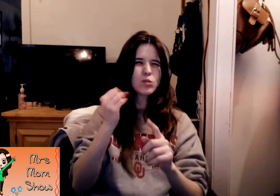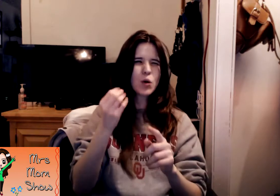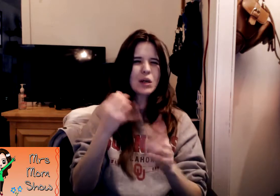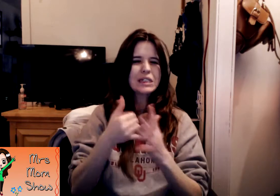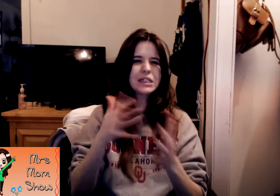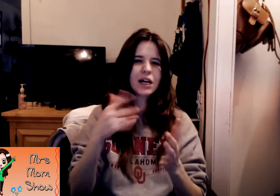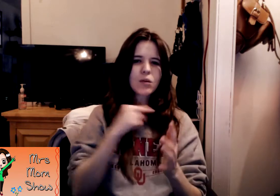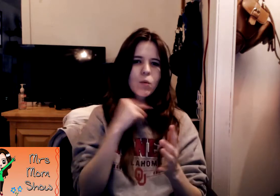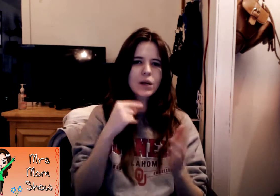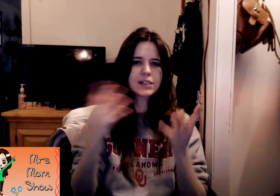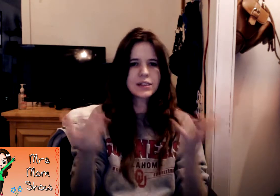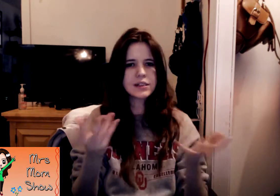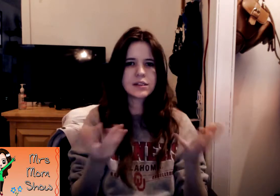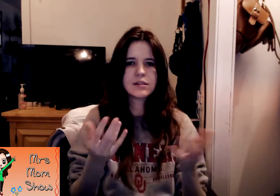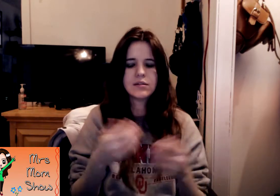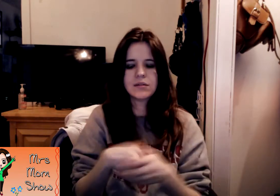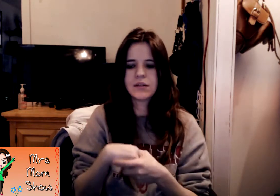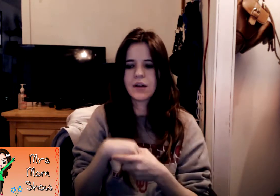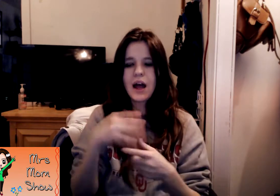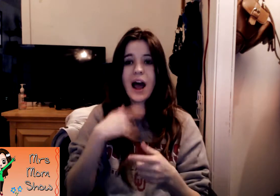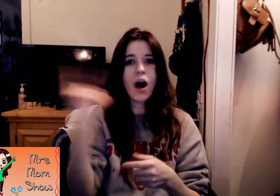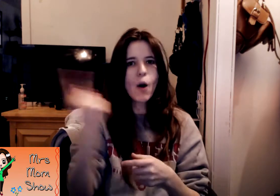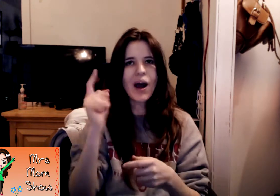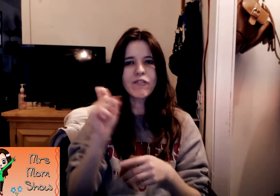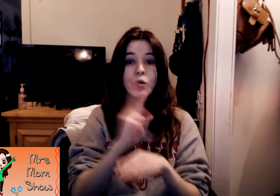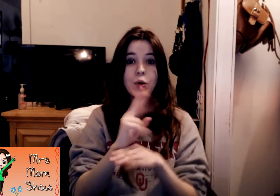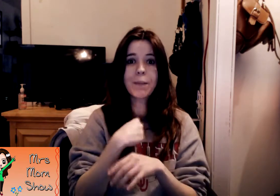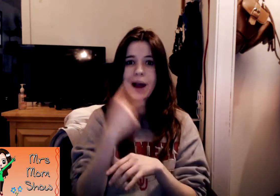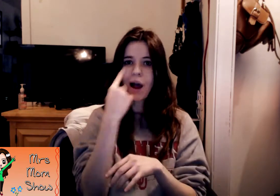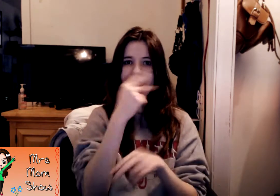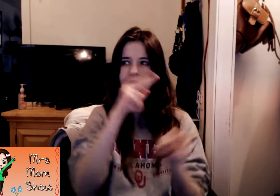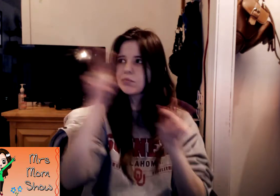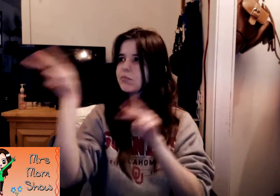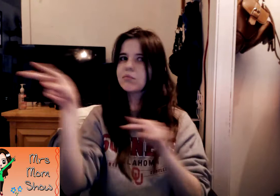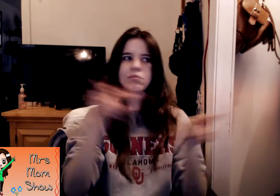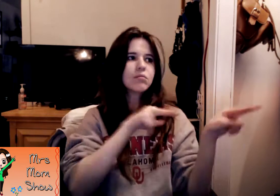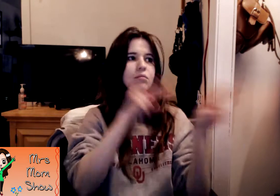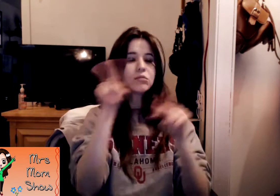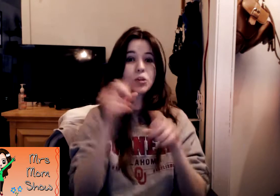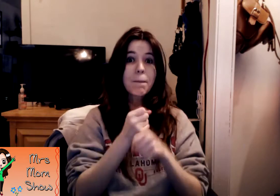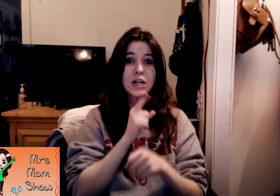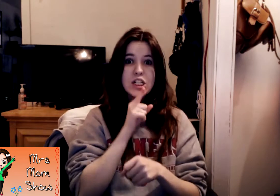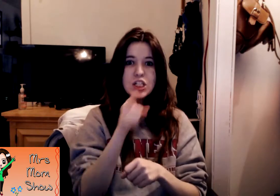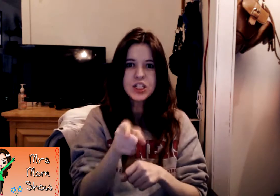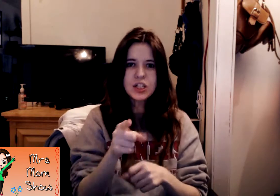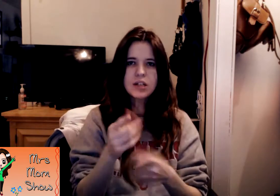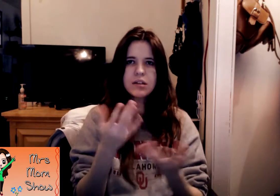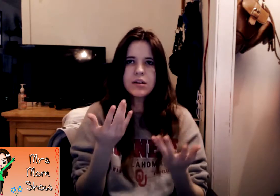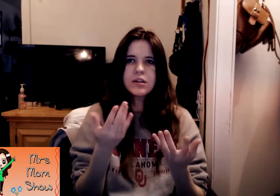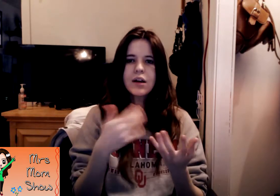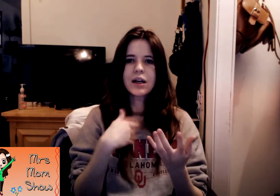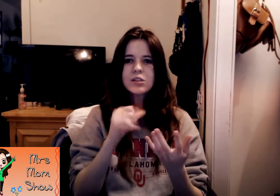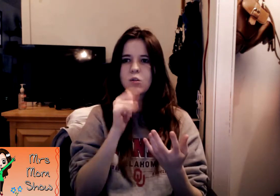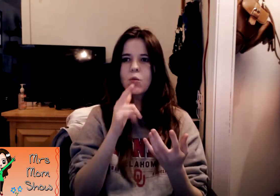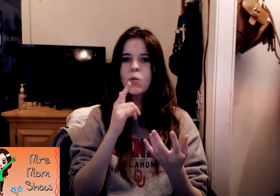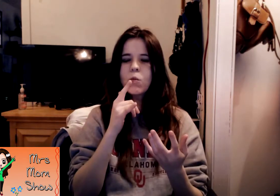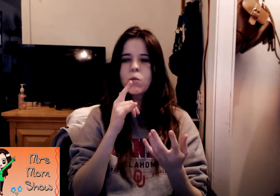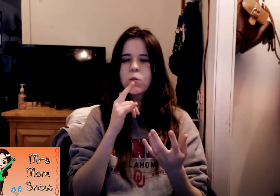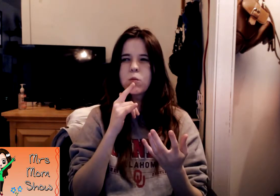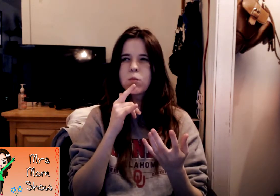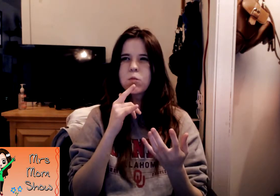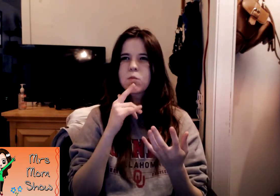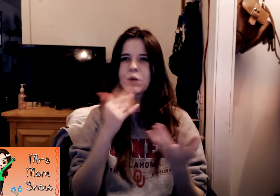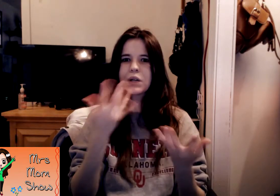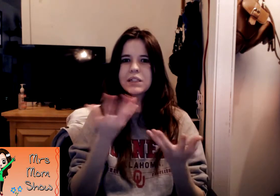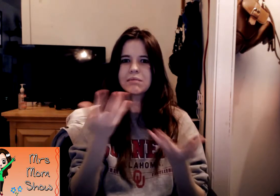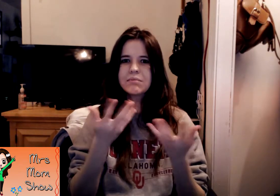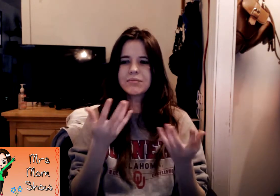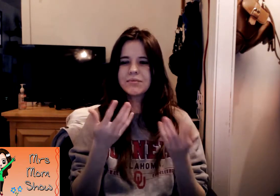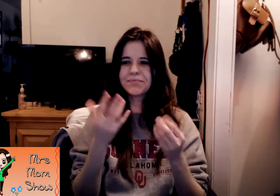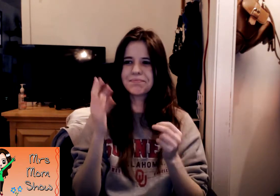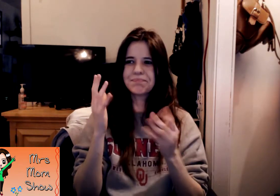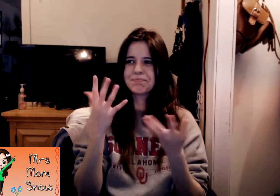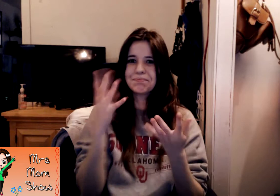So, it's kinda risky for me, and I have to rely on my eyes to make sure that I-I don't really miss it -